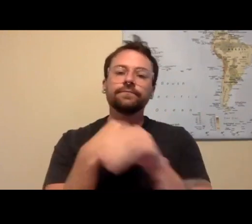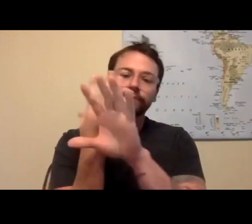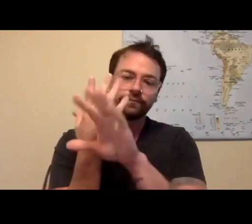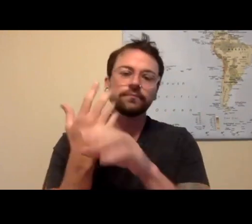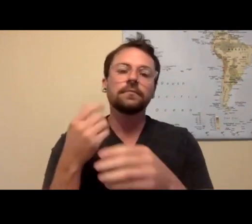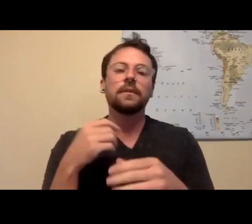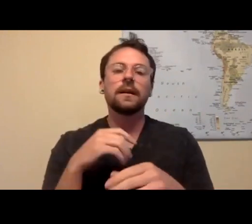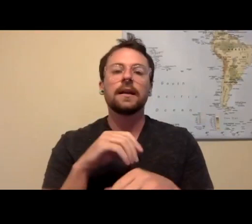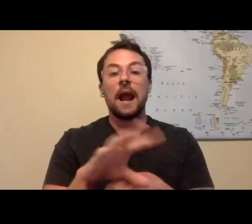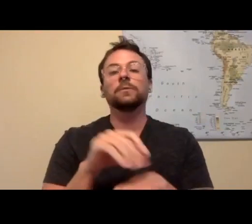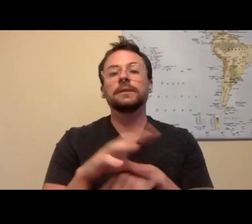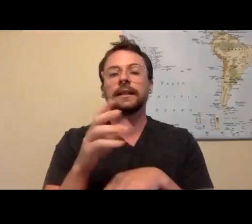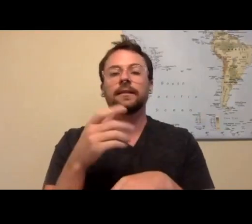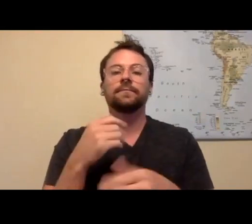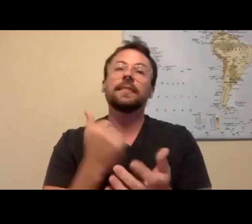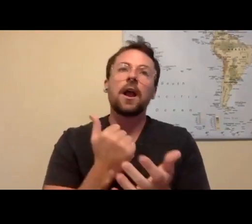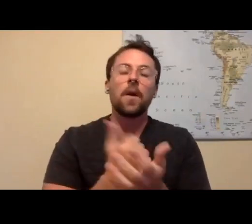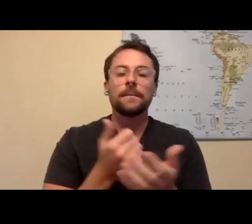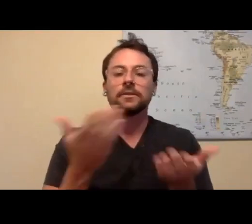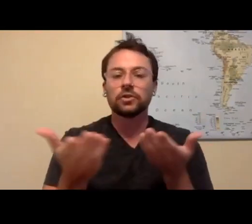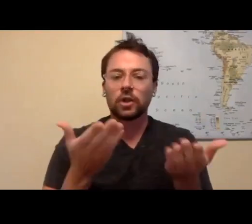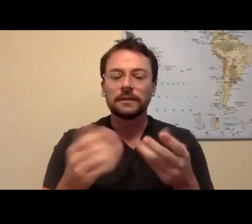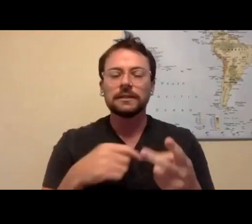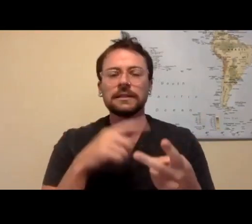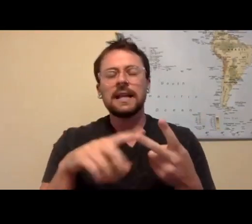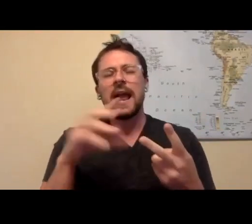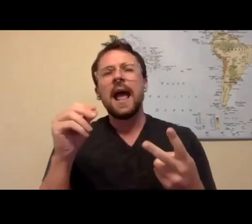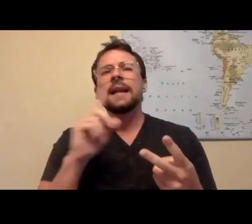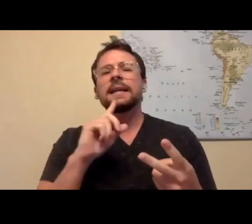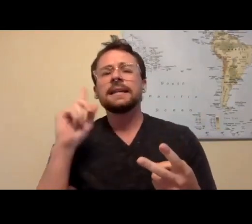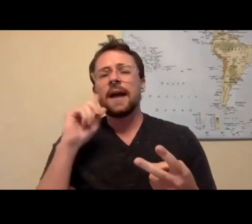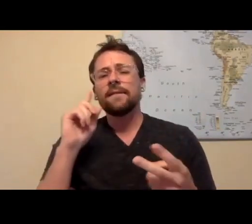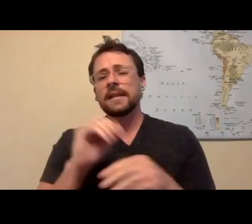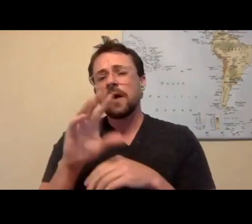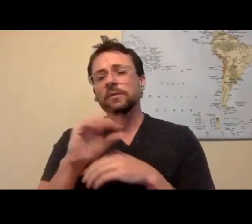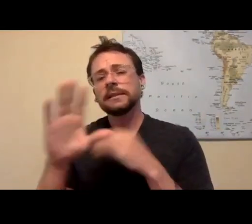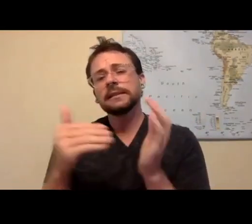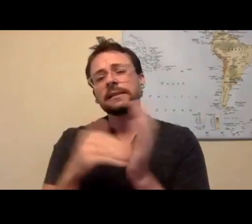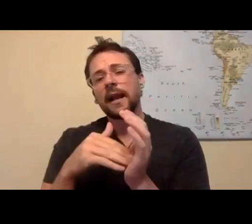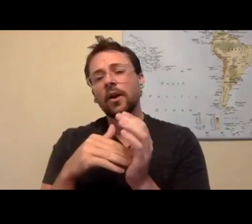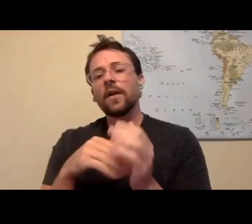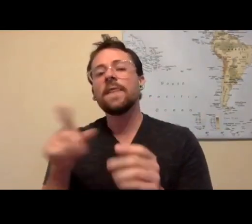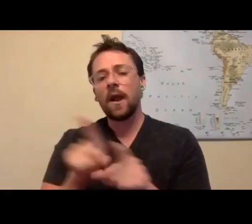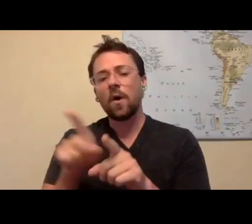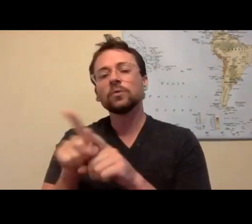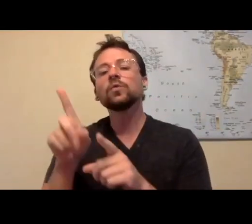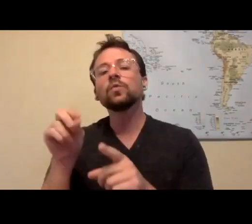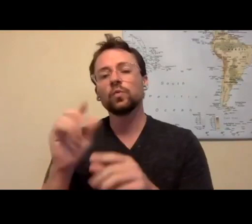We do have the national Deaf alliance and they do provide telly health services.